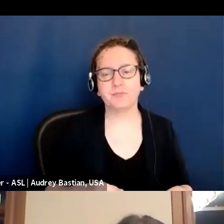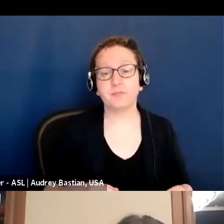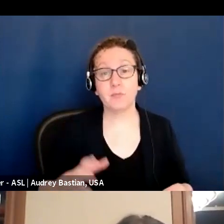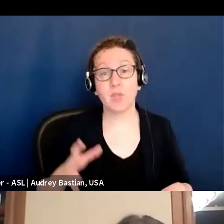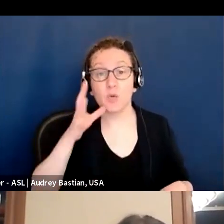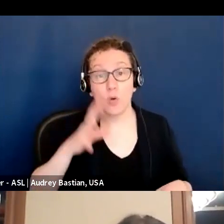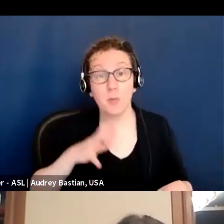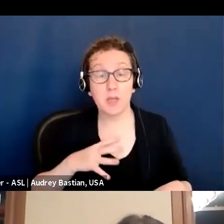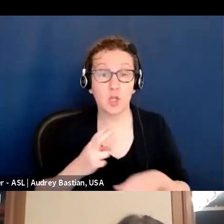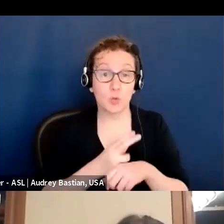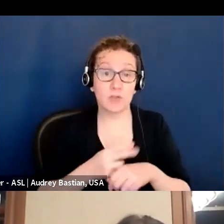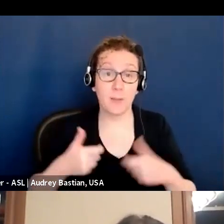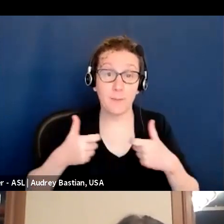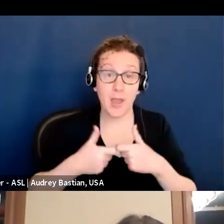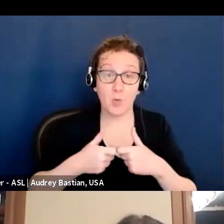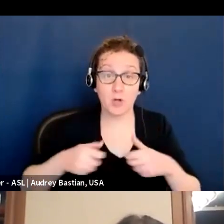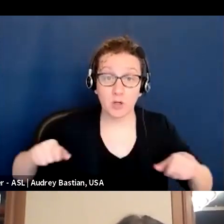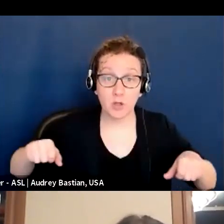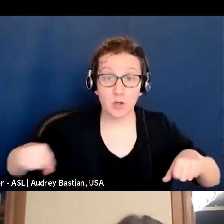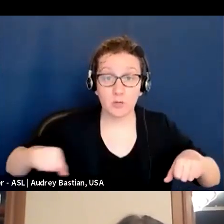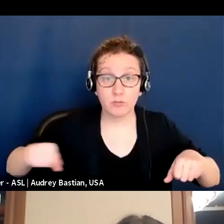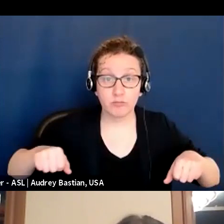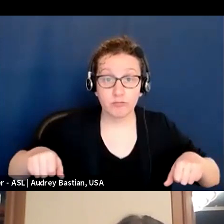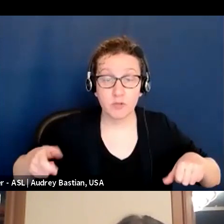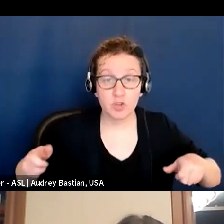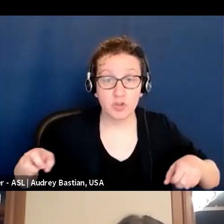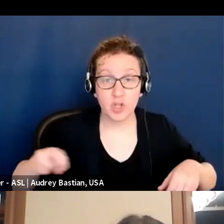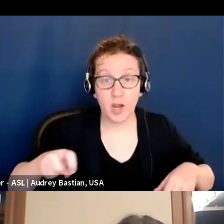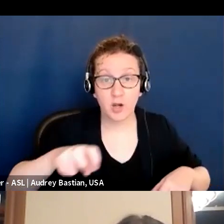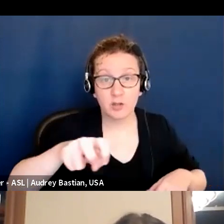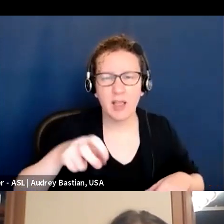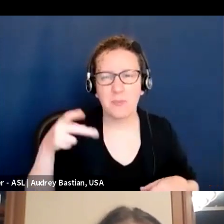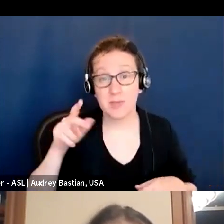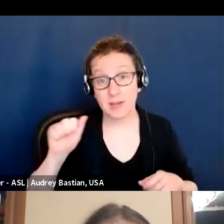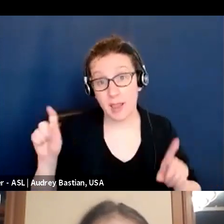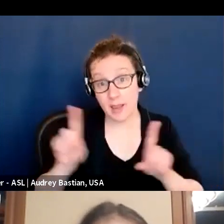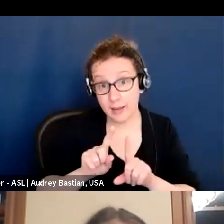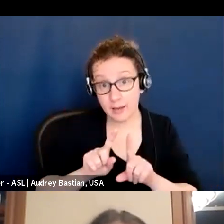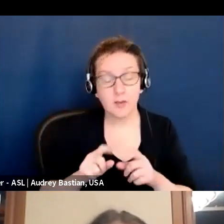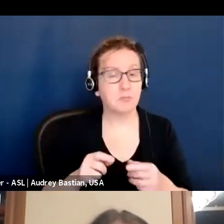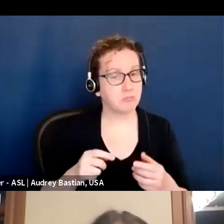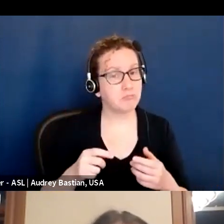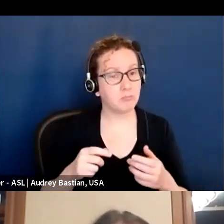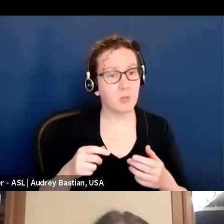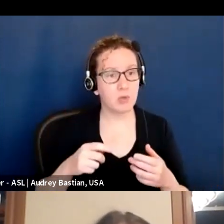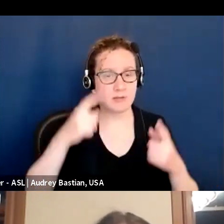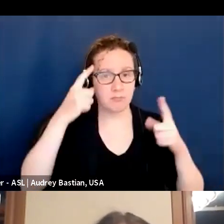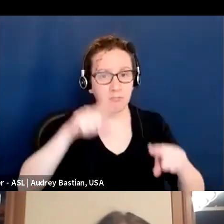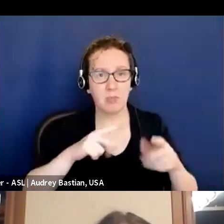power chair and also uses PCAs. And she managed to get an agreement set up with her I think